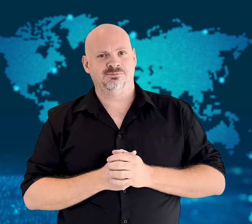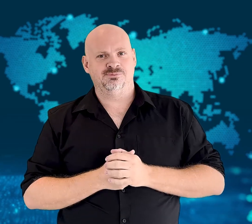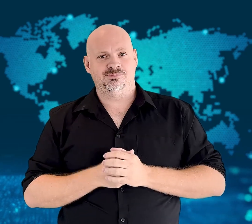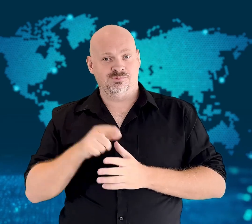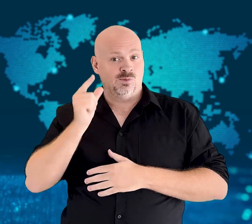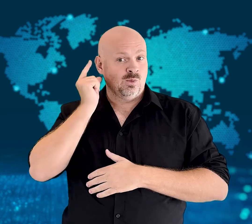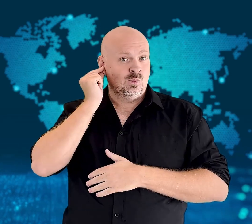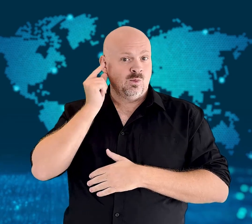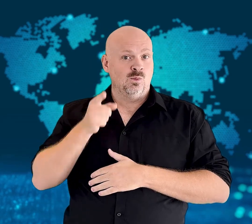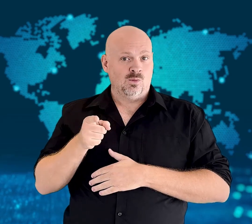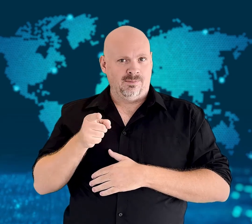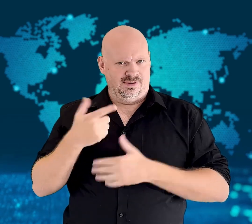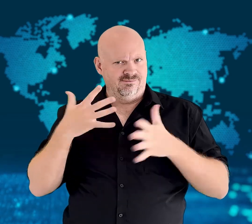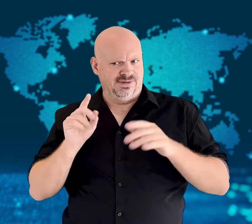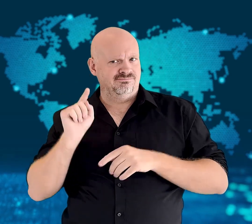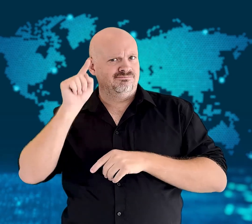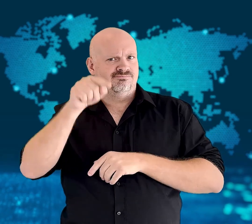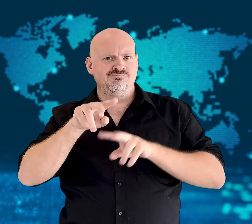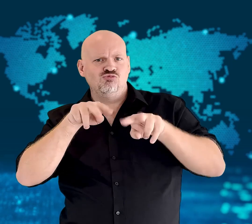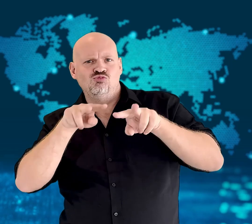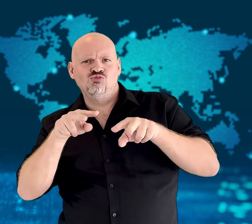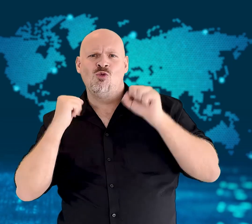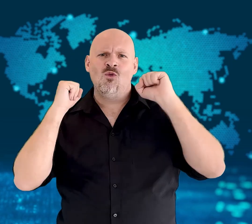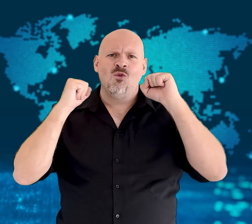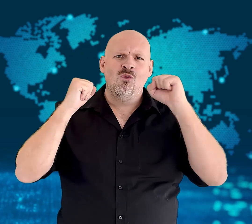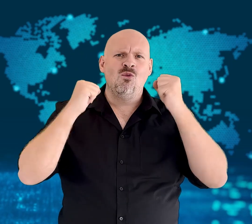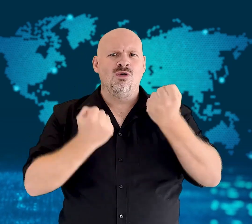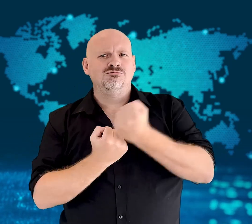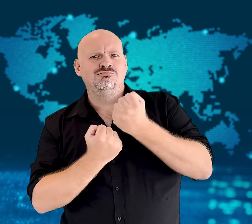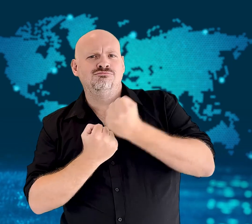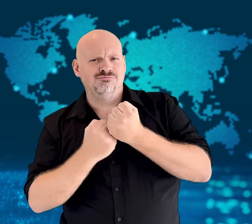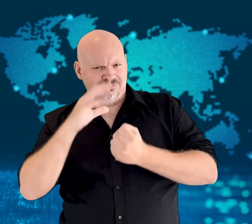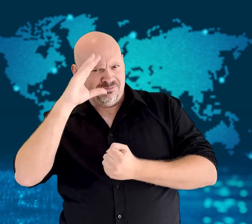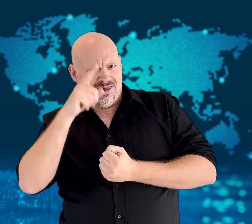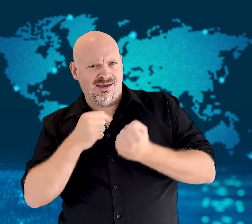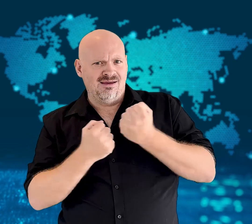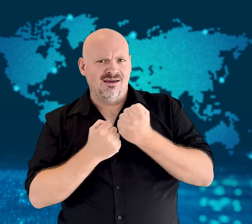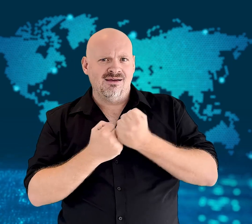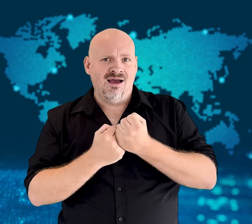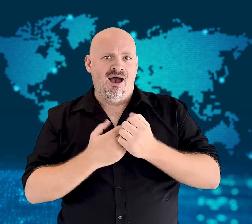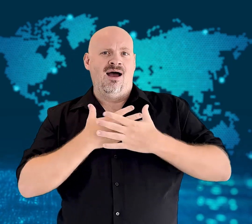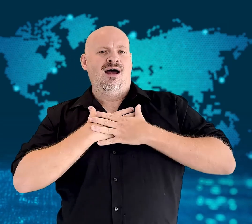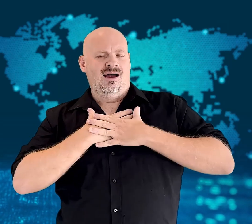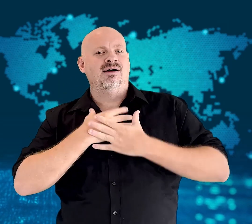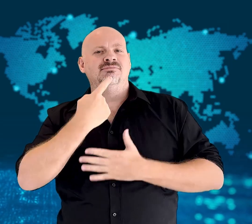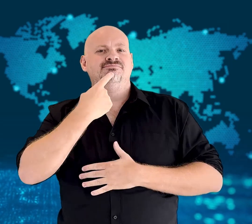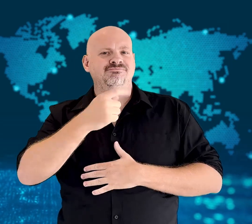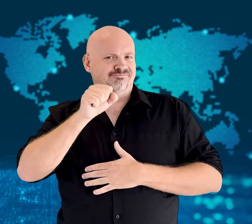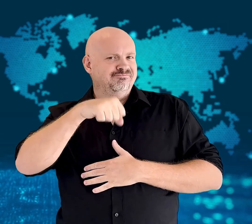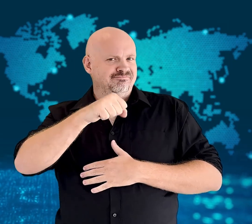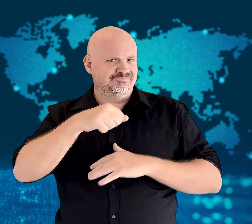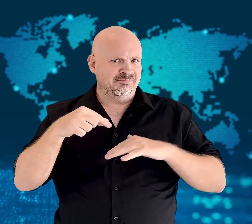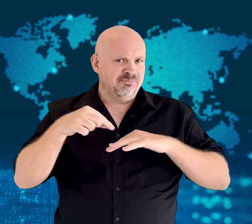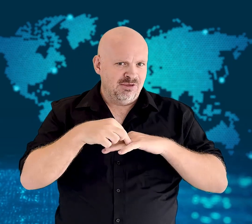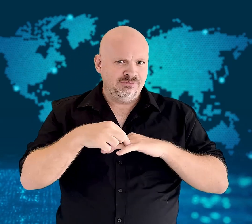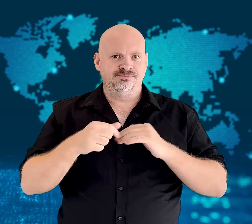The couple had been dating since early this year.